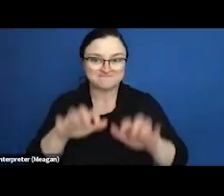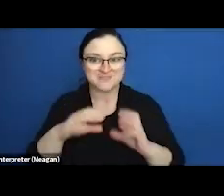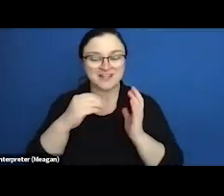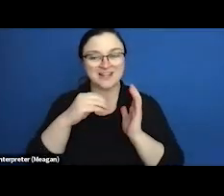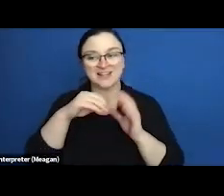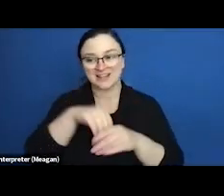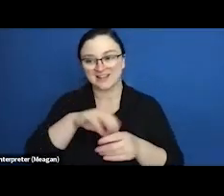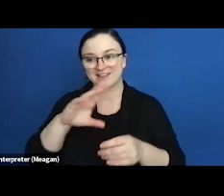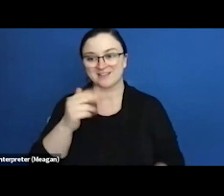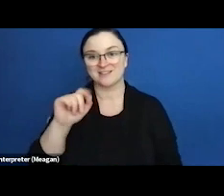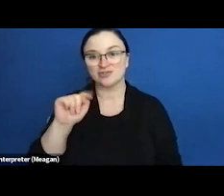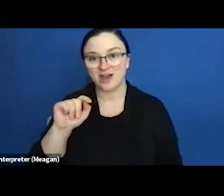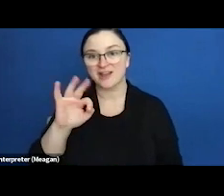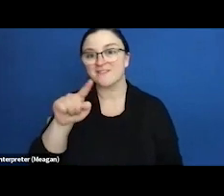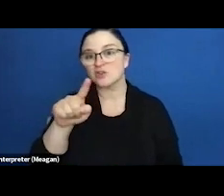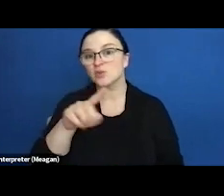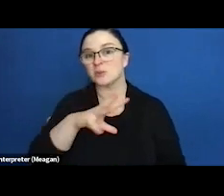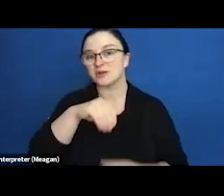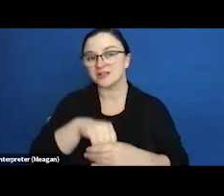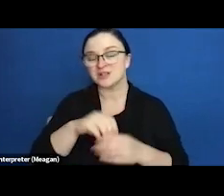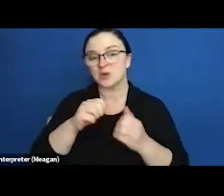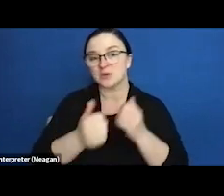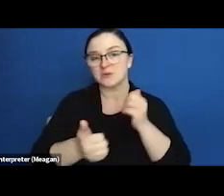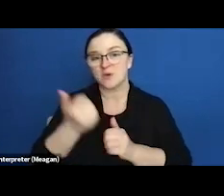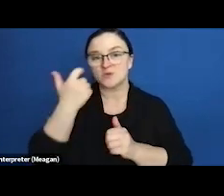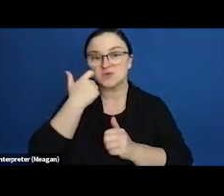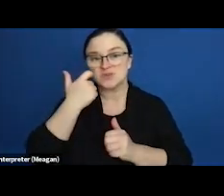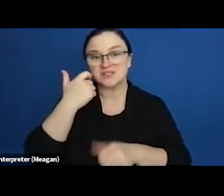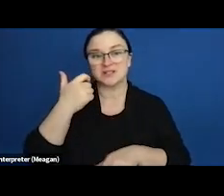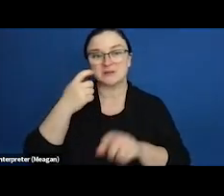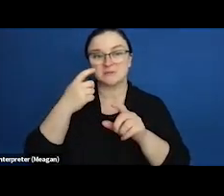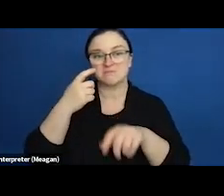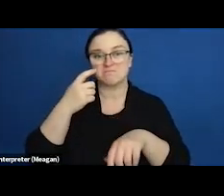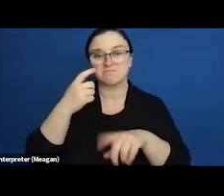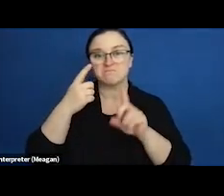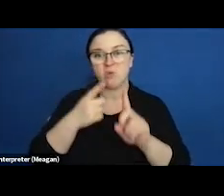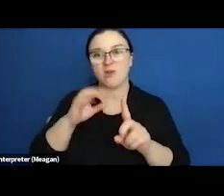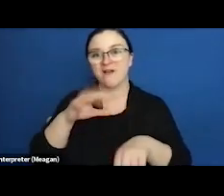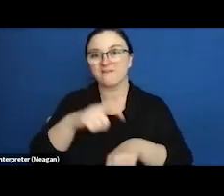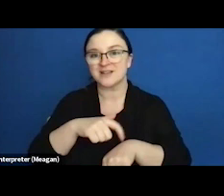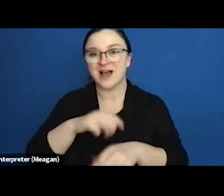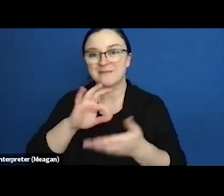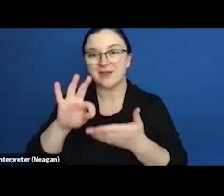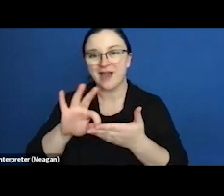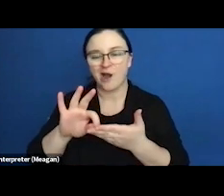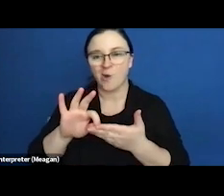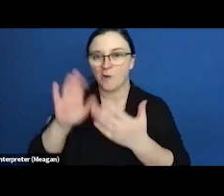If you participated in the most recent Point-in-Time Count, high five to you, thank you. Please put in the chat